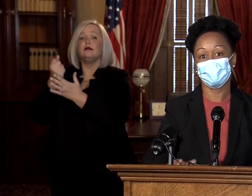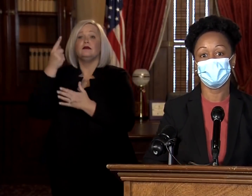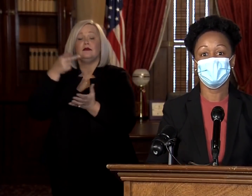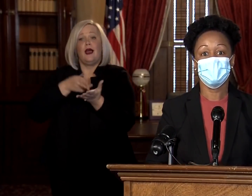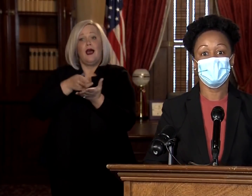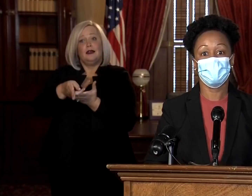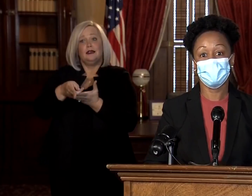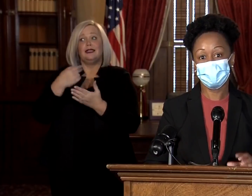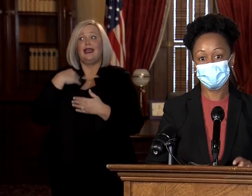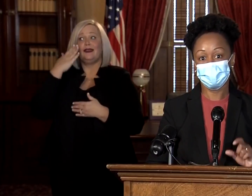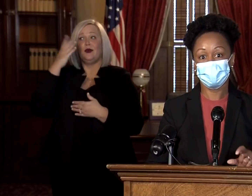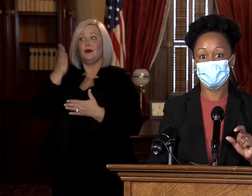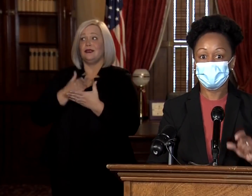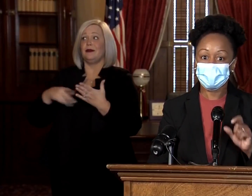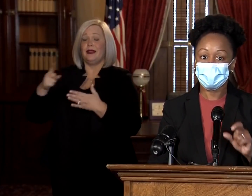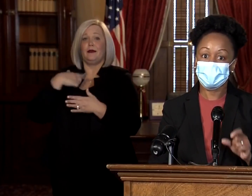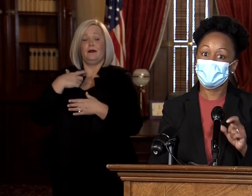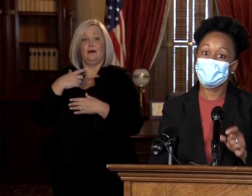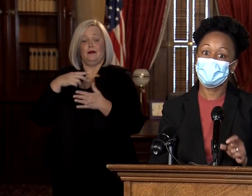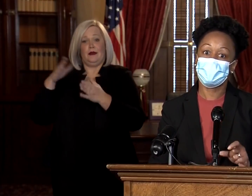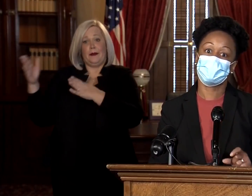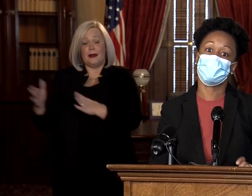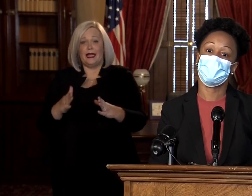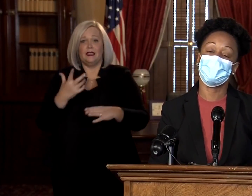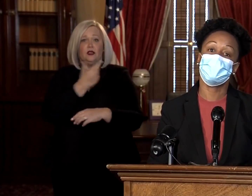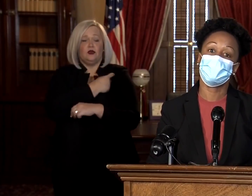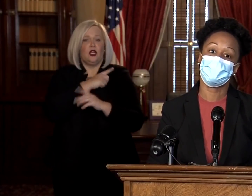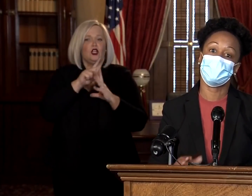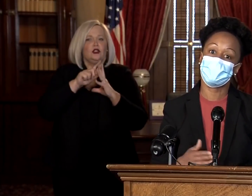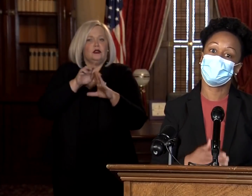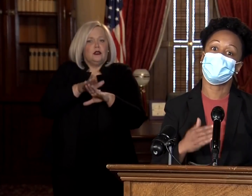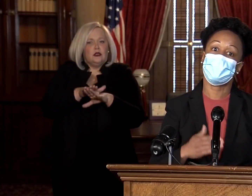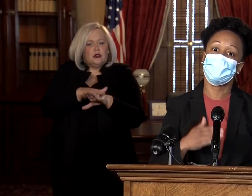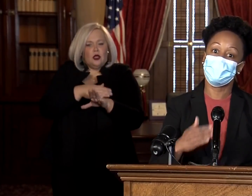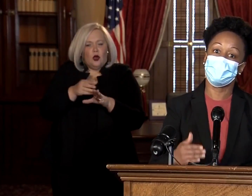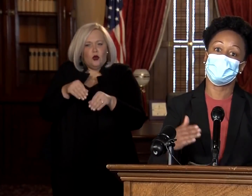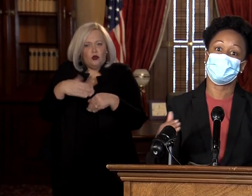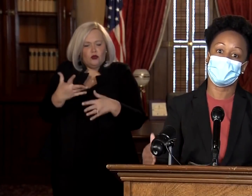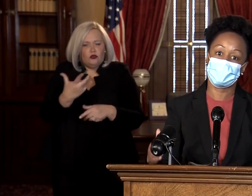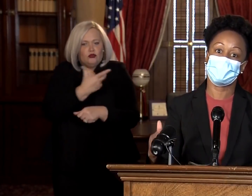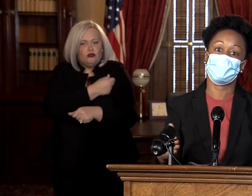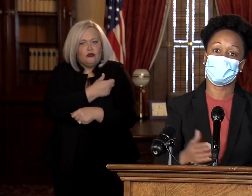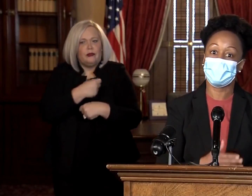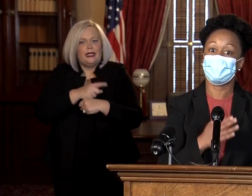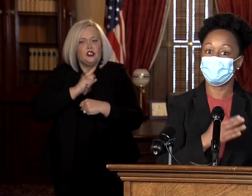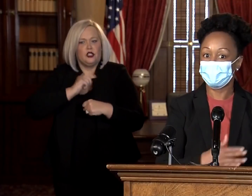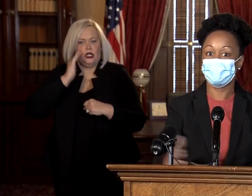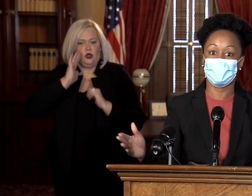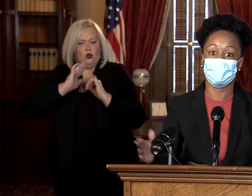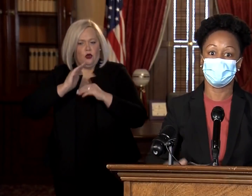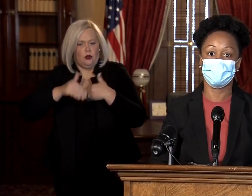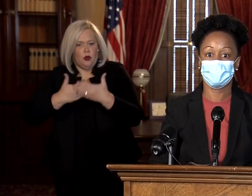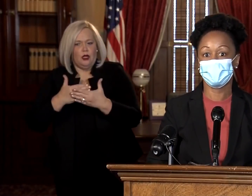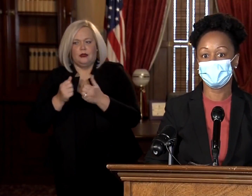may be. I do know quite frankly that I do know quite frankly that some of them intentionally some of them intentionally wanted to start just a little wanted to start just a little bit slow, just to make sure they